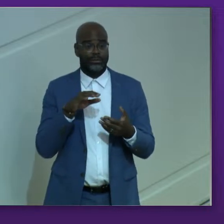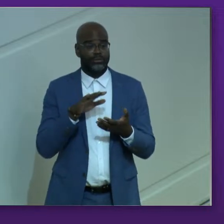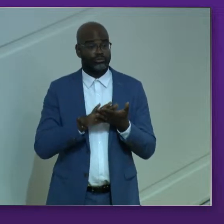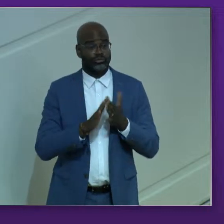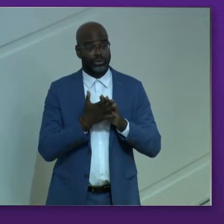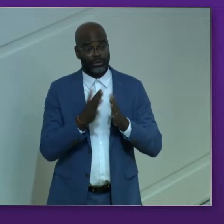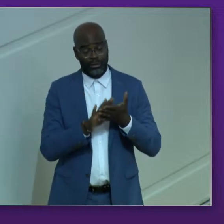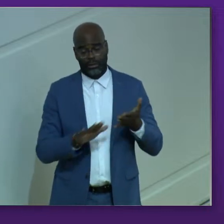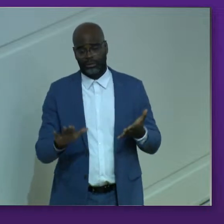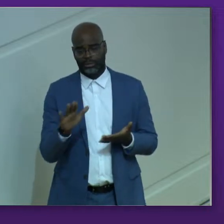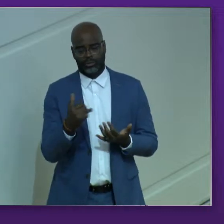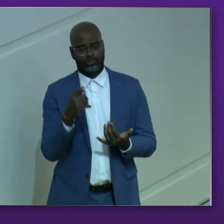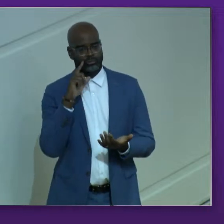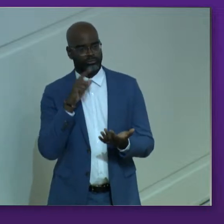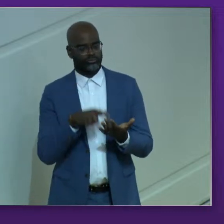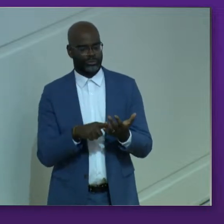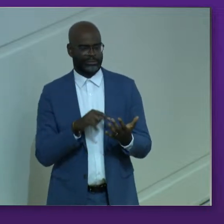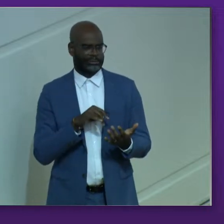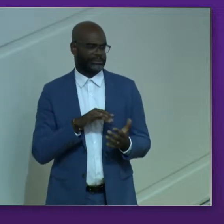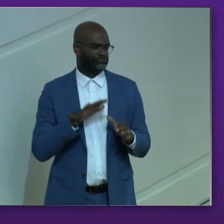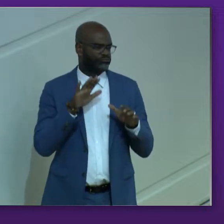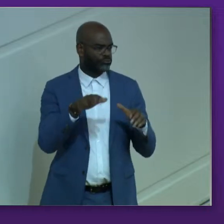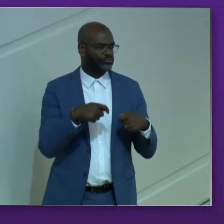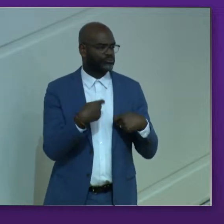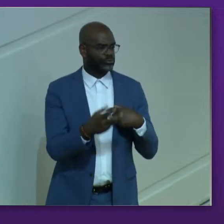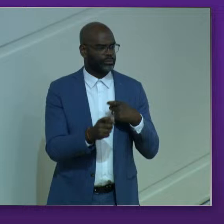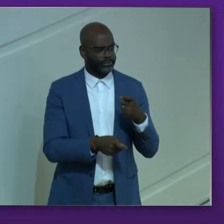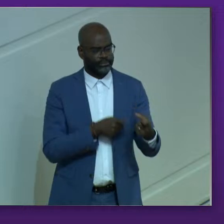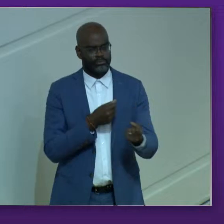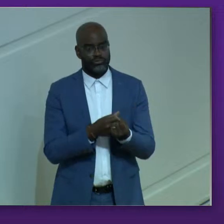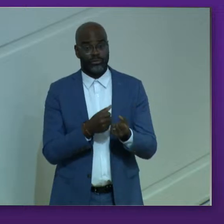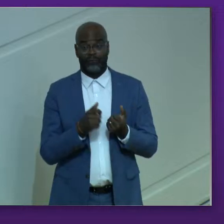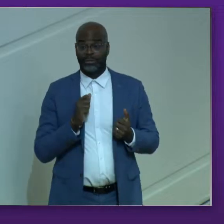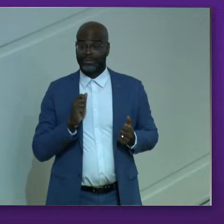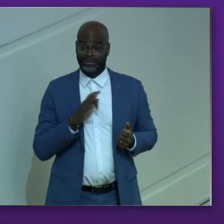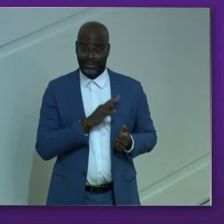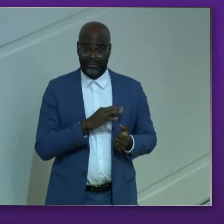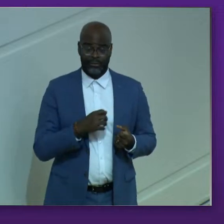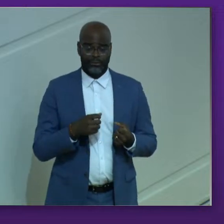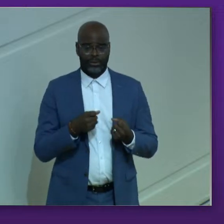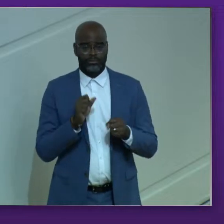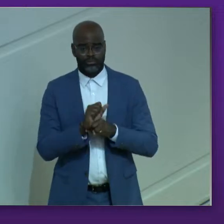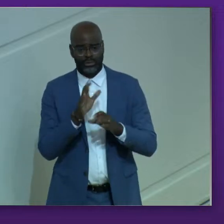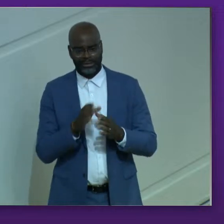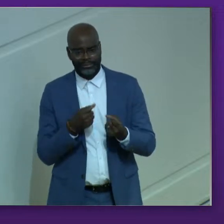PROMOTES AND CELEBRATES EXCELLENCE IN TEACHING LEARNING AND LEADERSHIP AND COMMUNITY